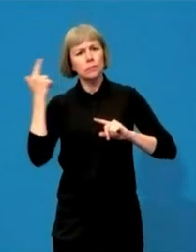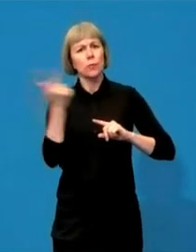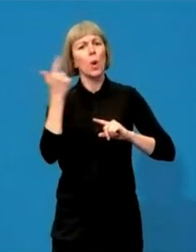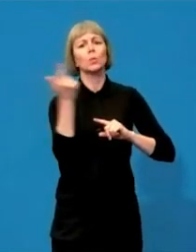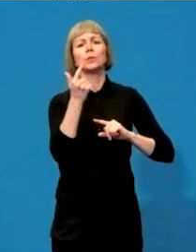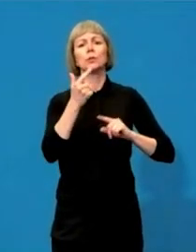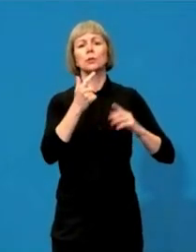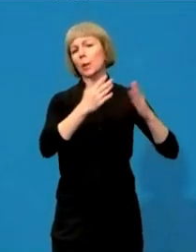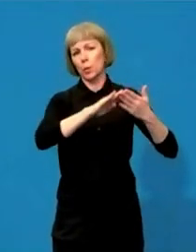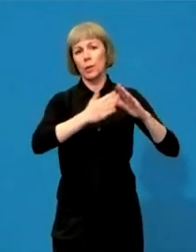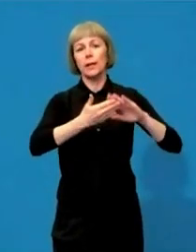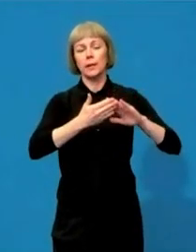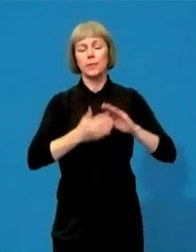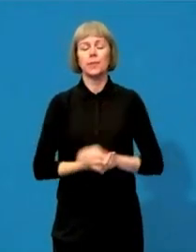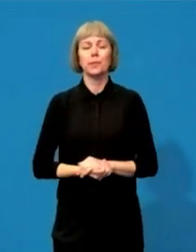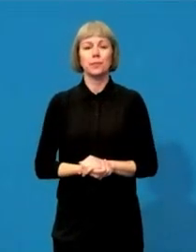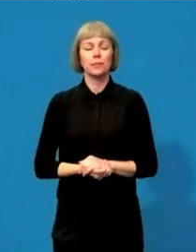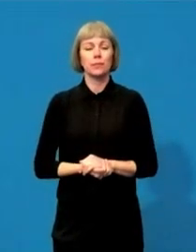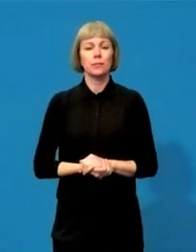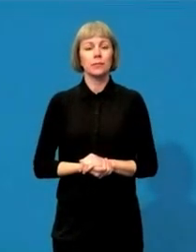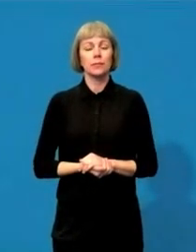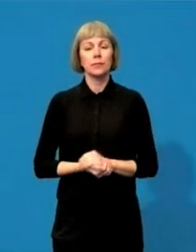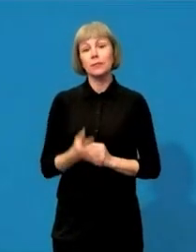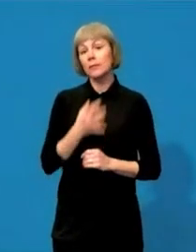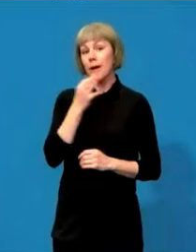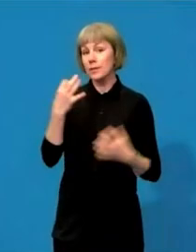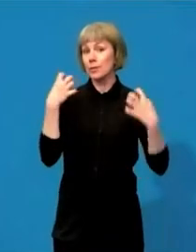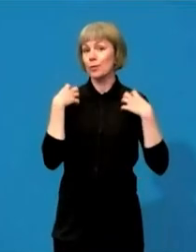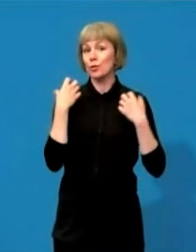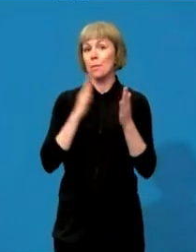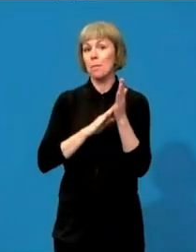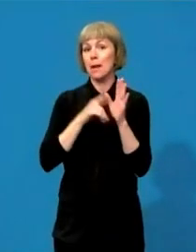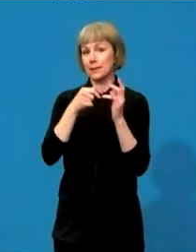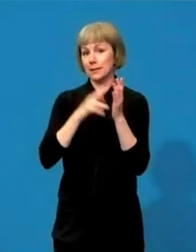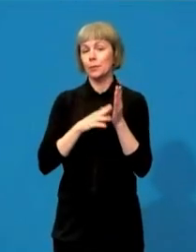I shall ask Commissioner Mason to make the Acknowledgment of Country. Thank you, Chair.